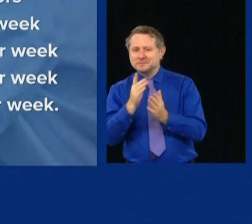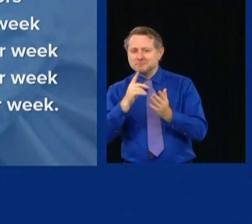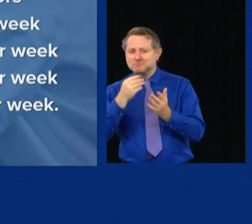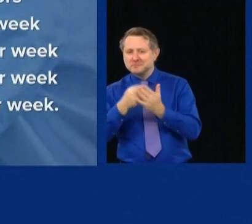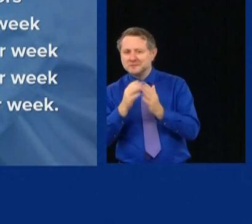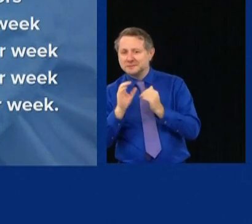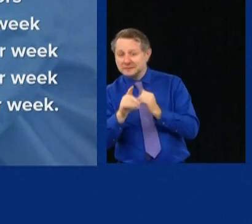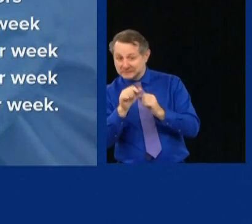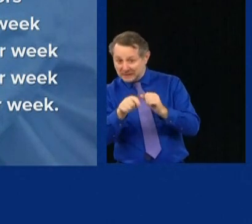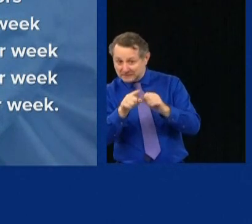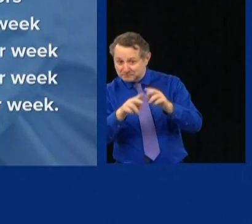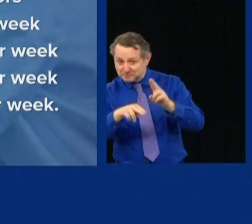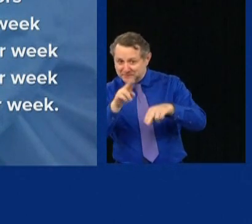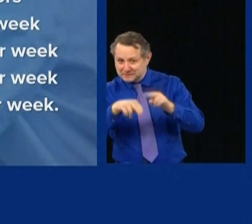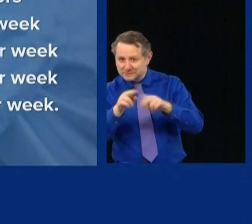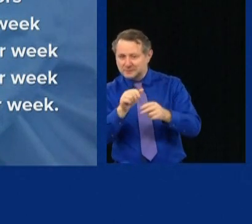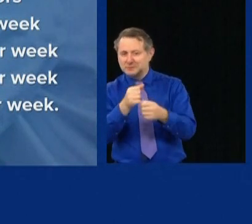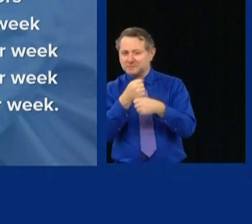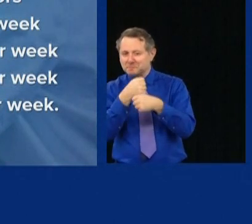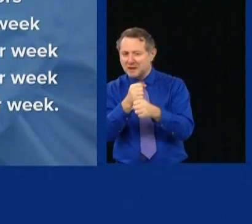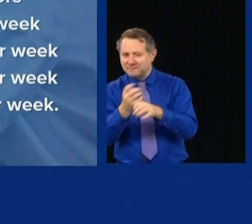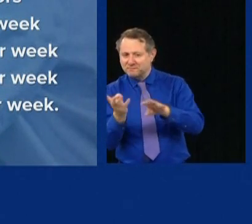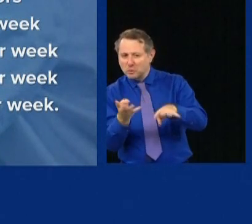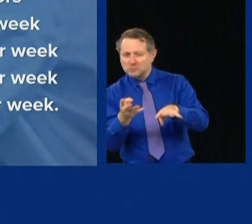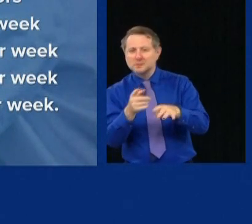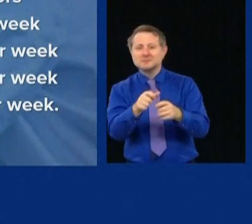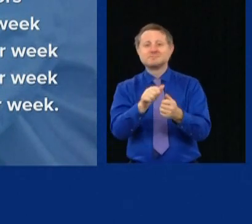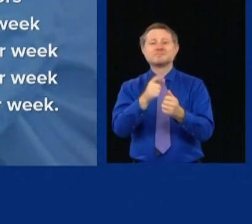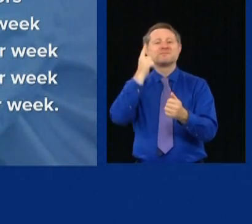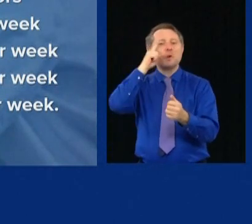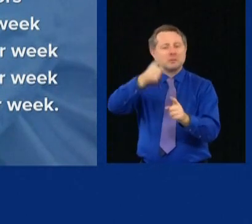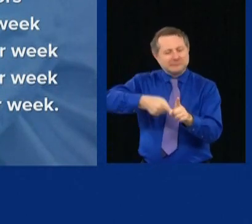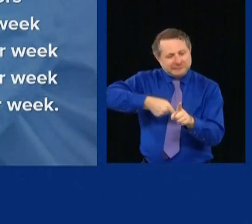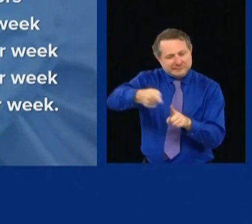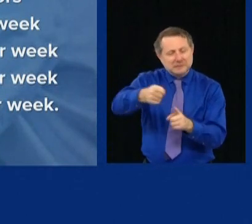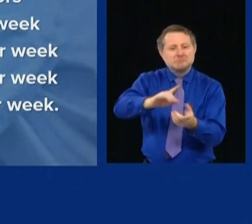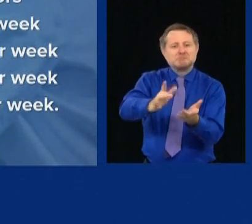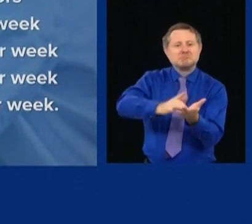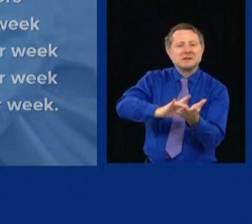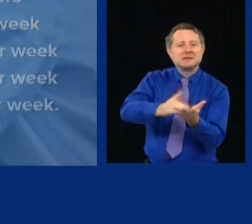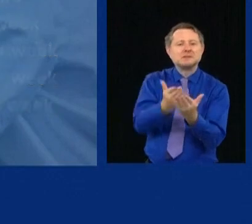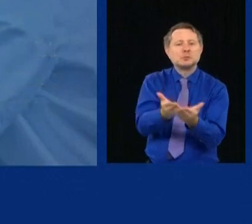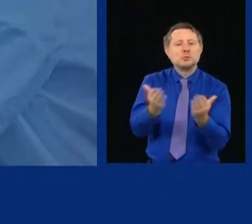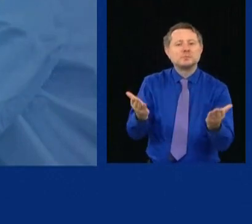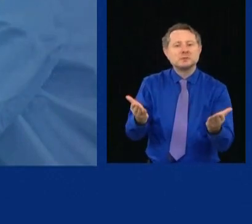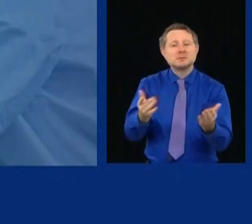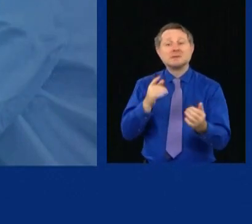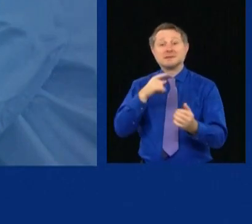BUSINESSES, INCENTIVIZING